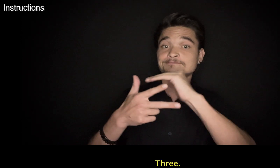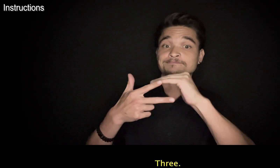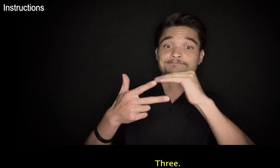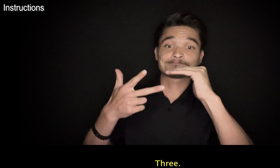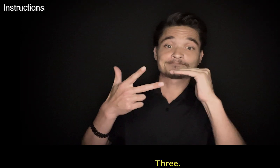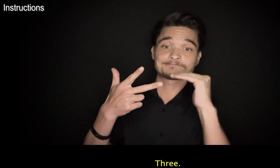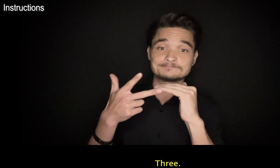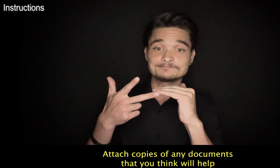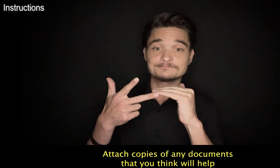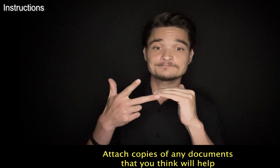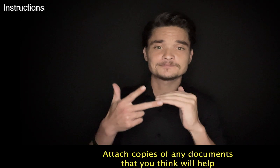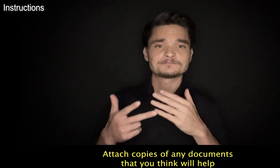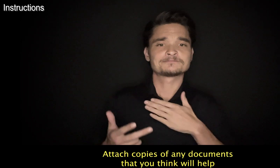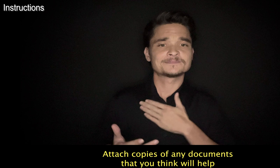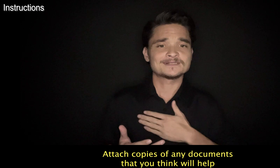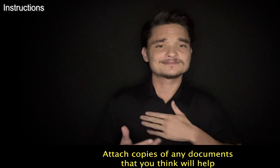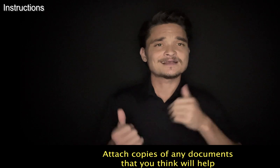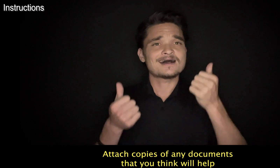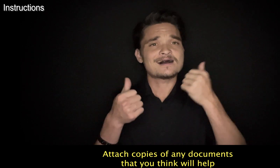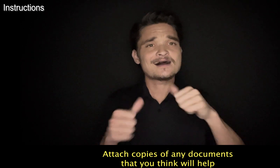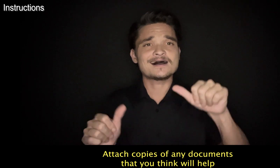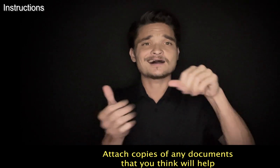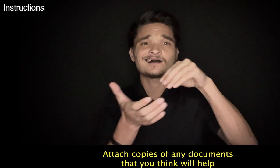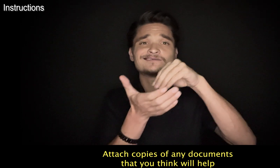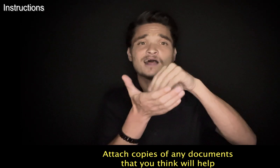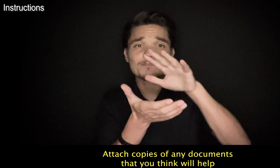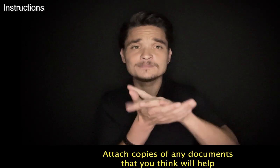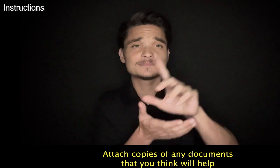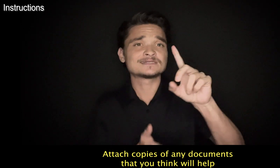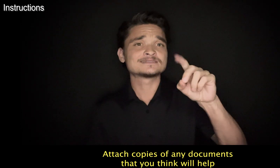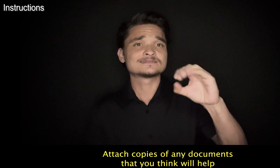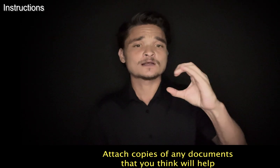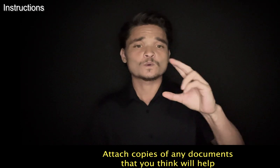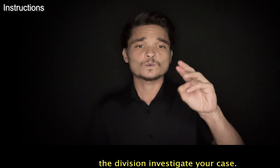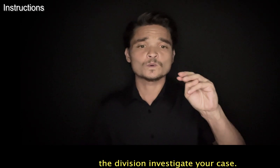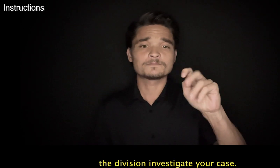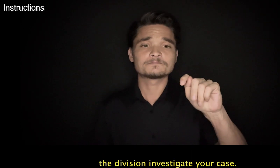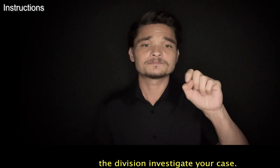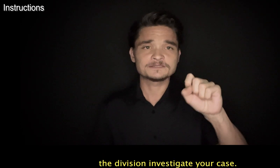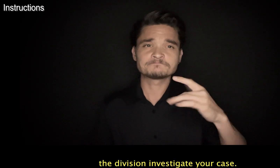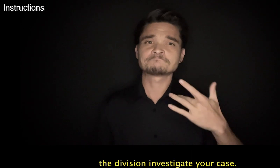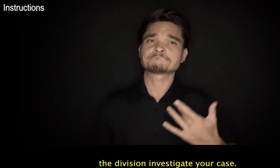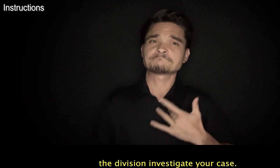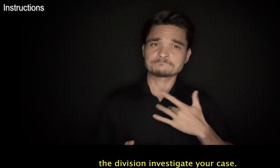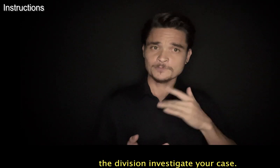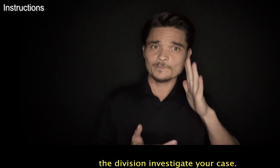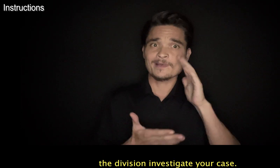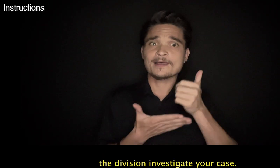Three. Attach copies of any documents that you think will help the division investigate your case.